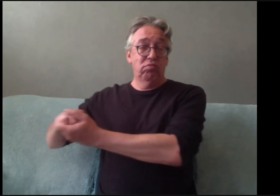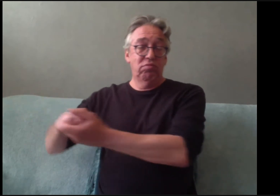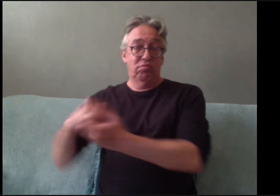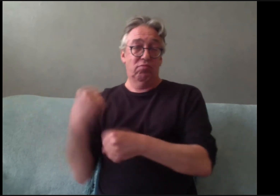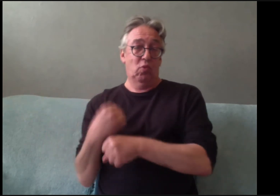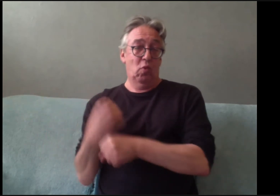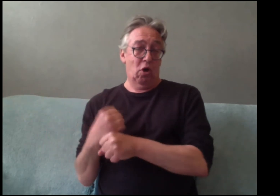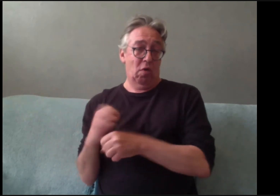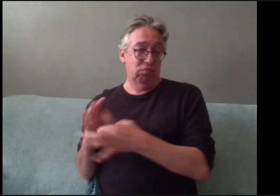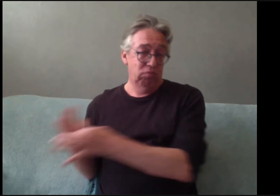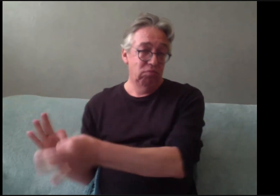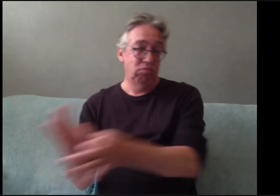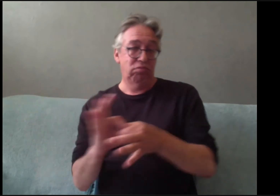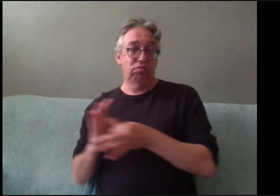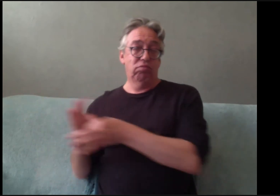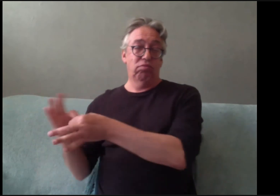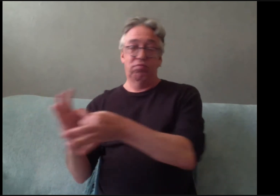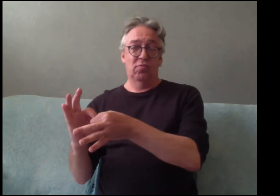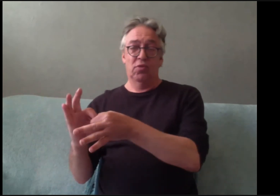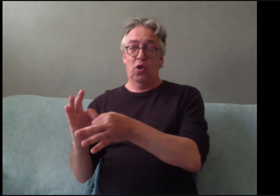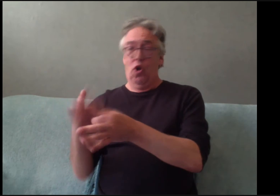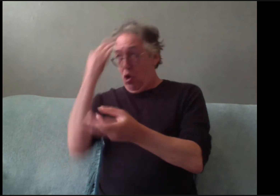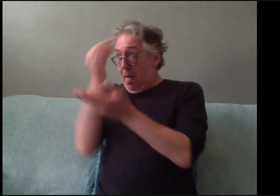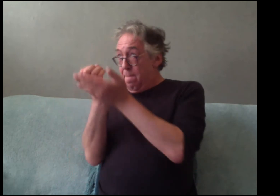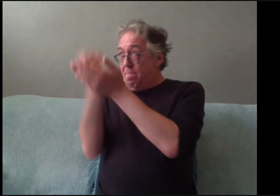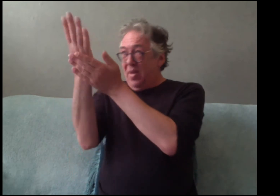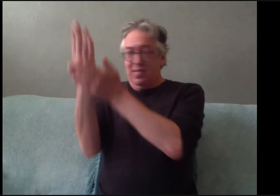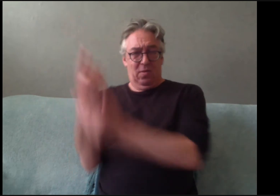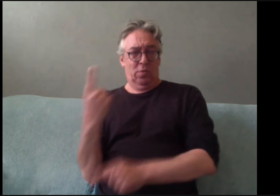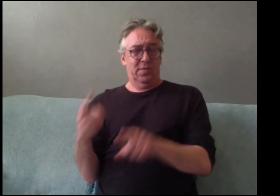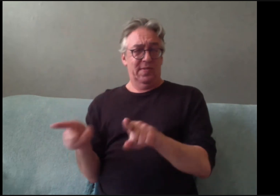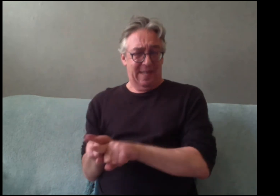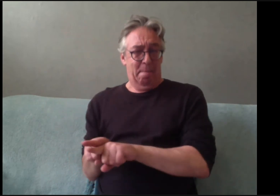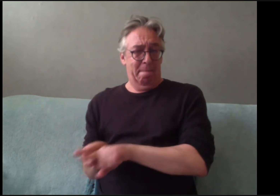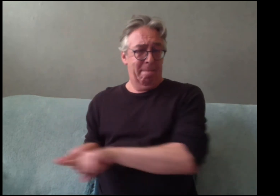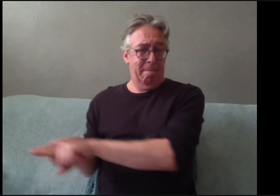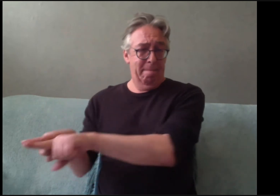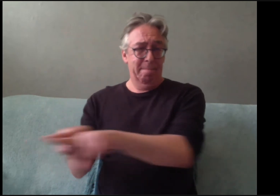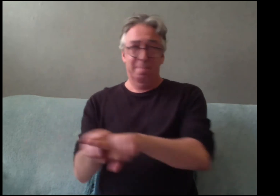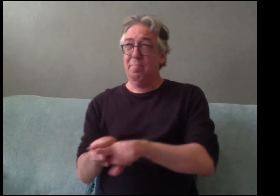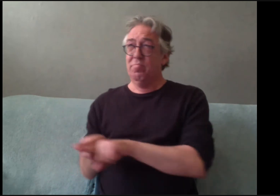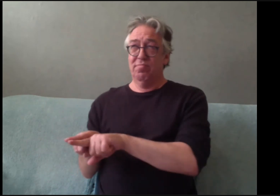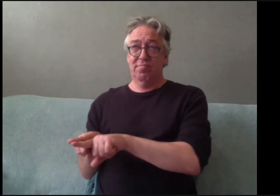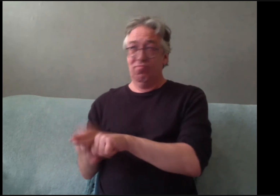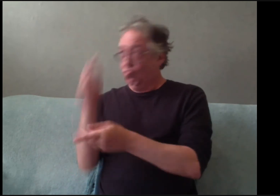speaking in one voice, that was a positive aspect in that context.